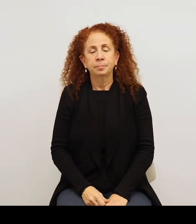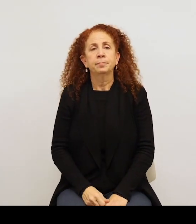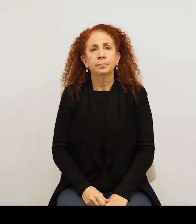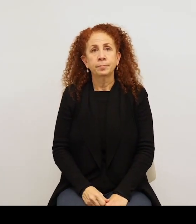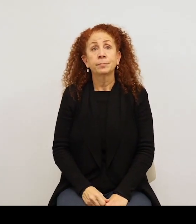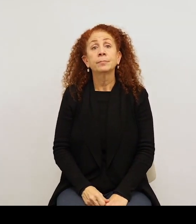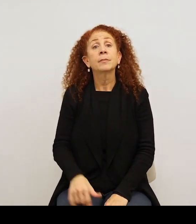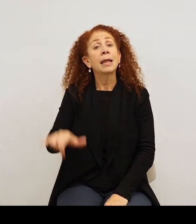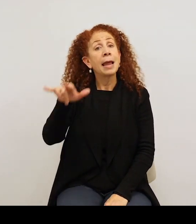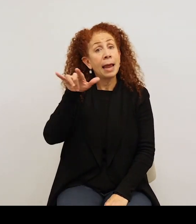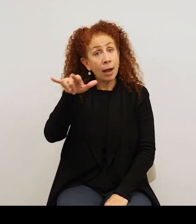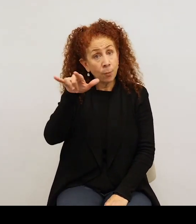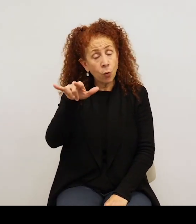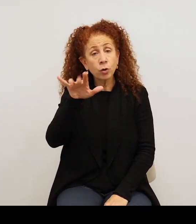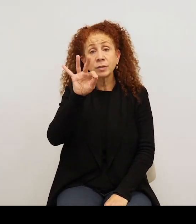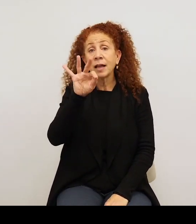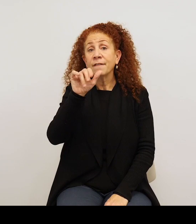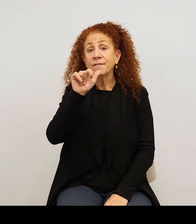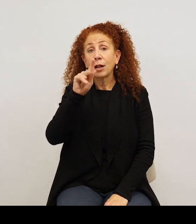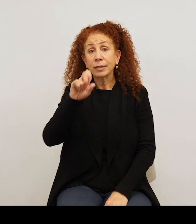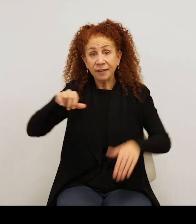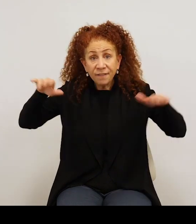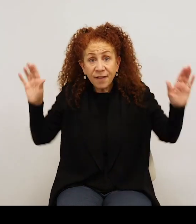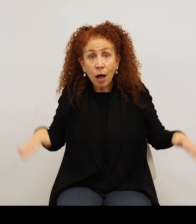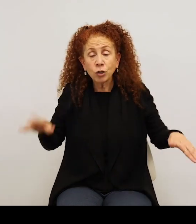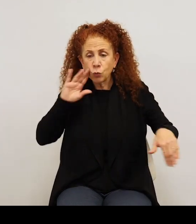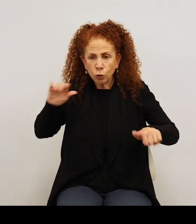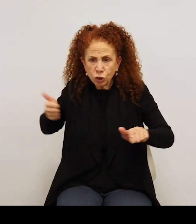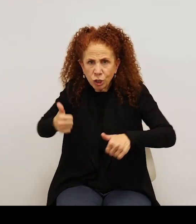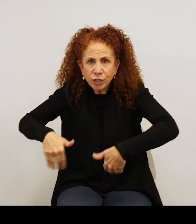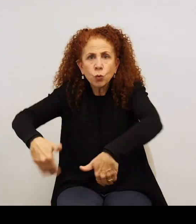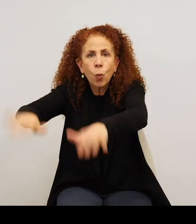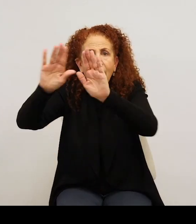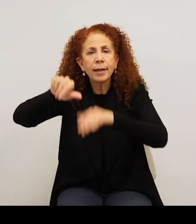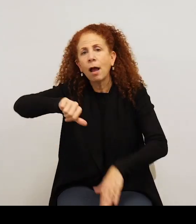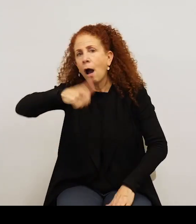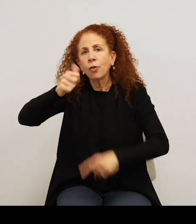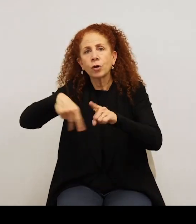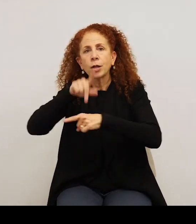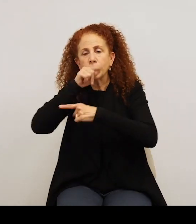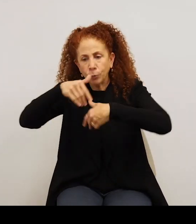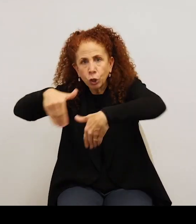At airports, falcons are also used to chase away other flocks of birds.